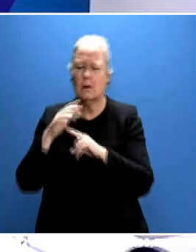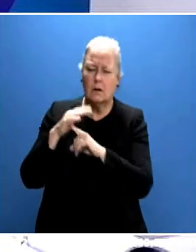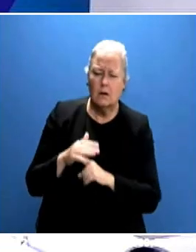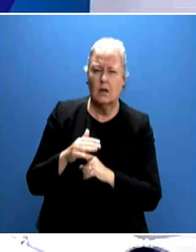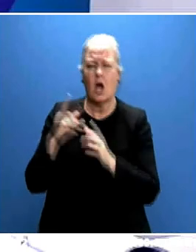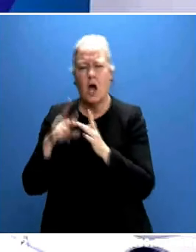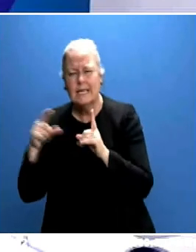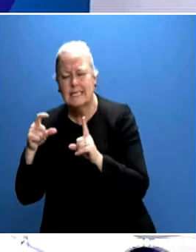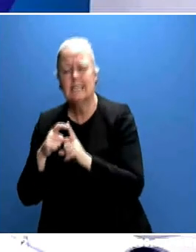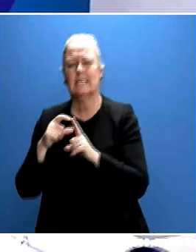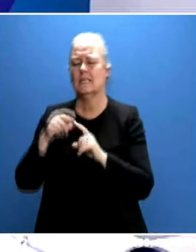Who does that? How does it work?